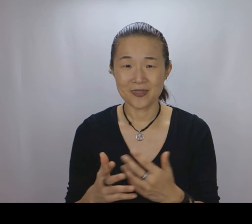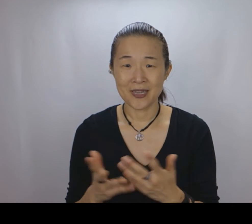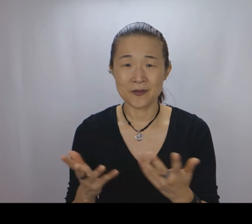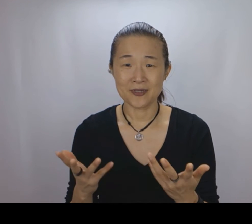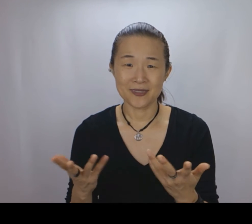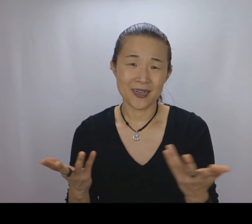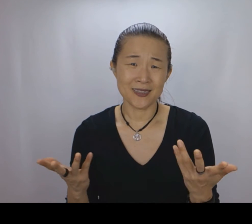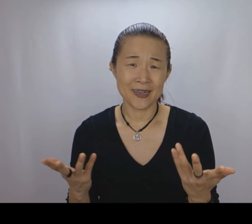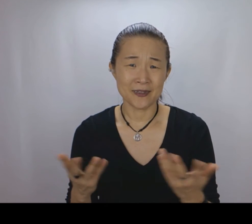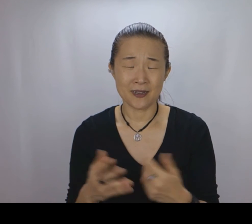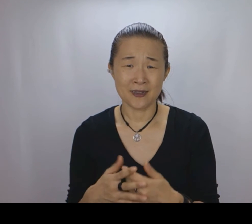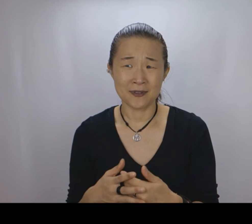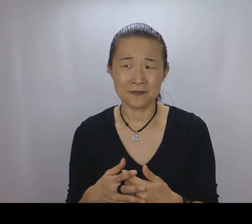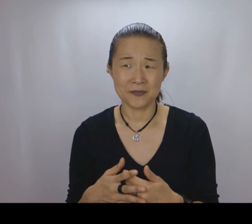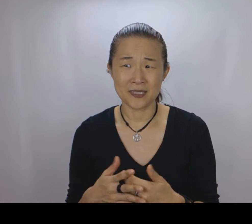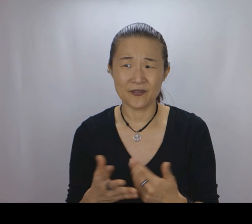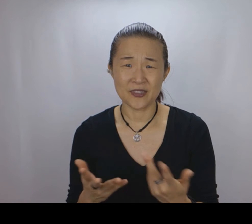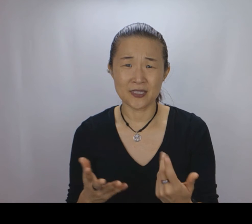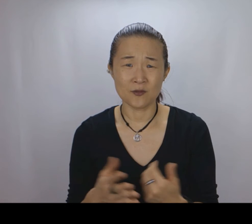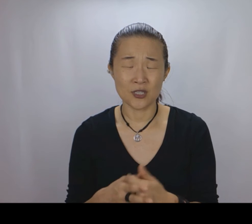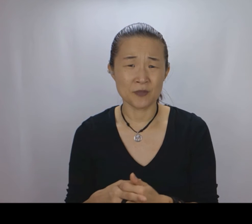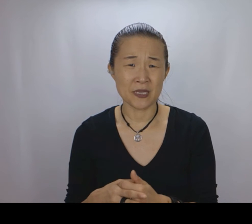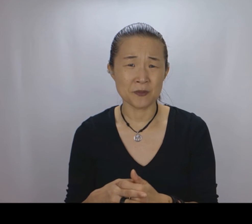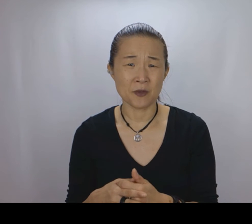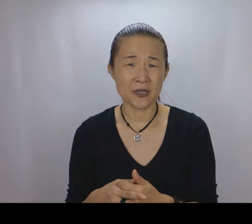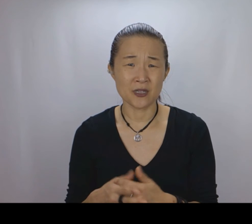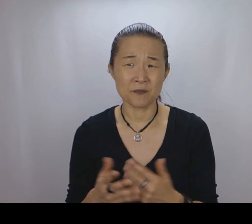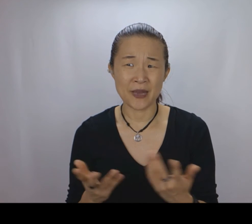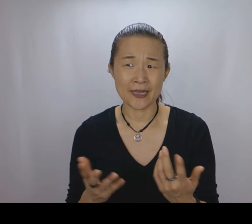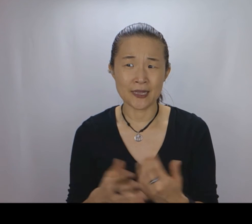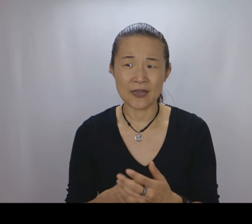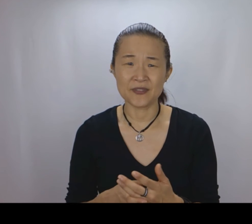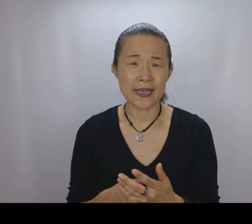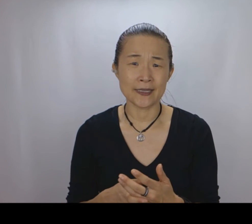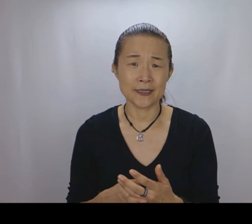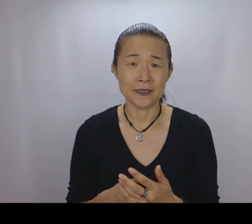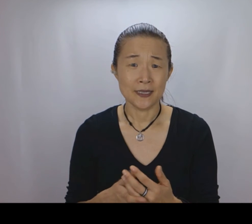It's kind of like it's confusing to watch a baseball player bat left-handed